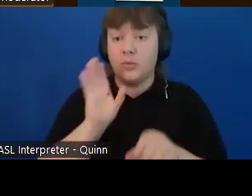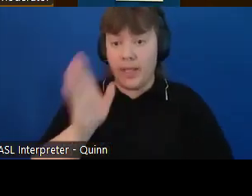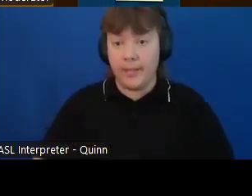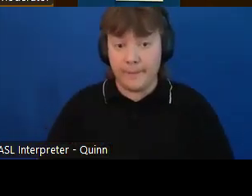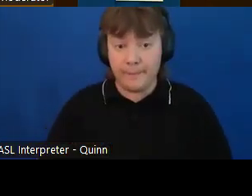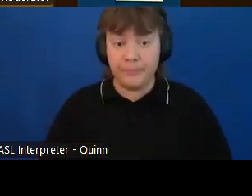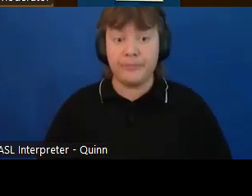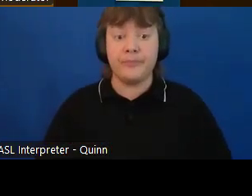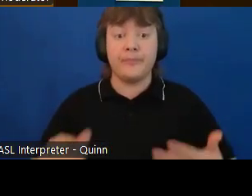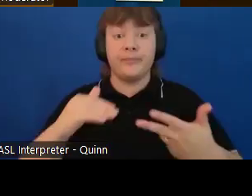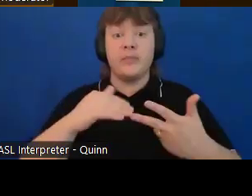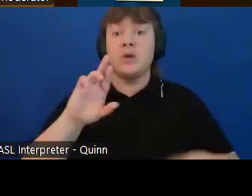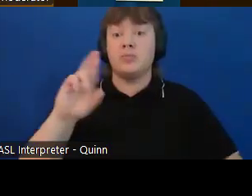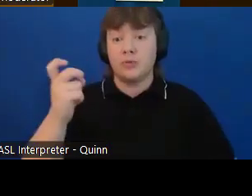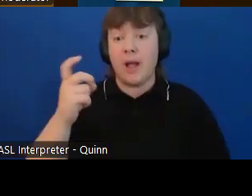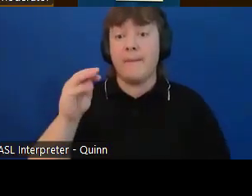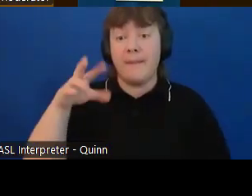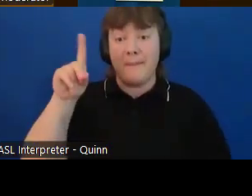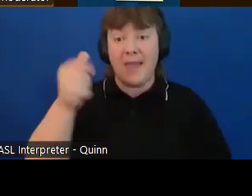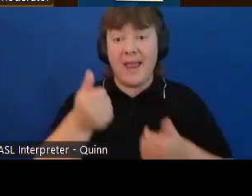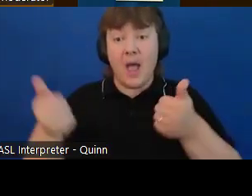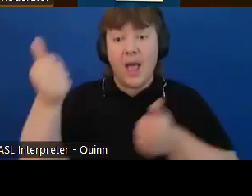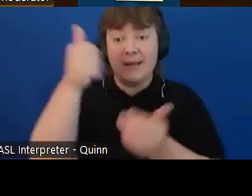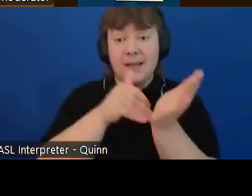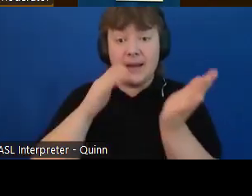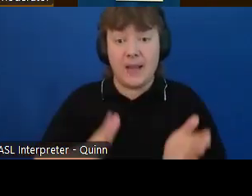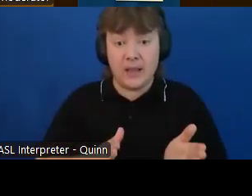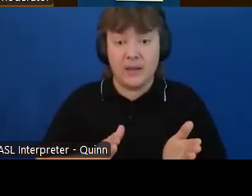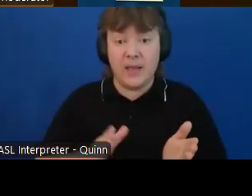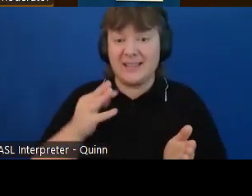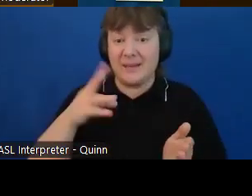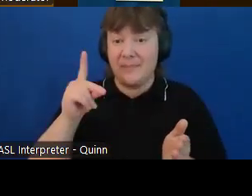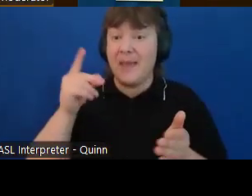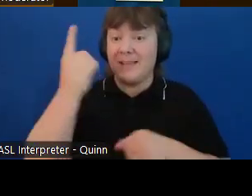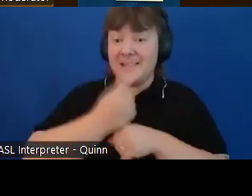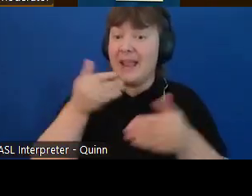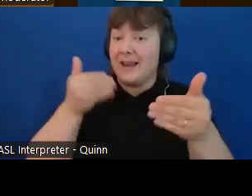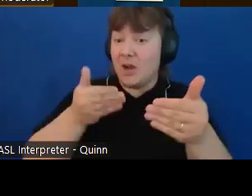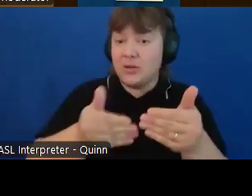by the maid attending by the law as the maid day nears, not when they become eligible because